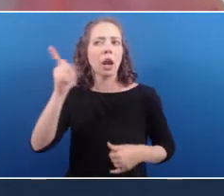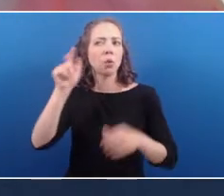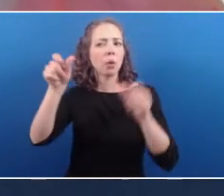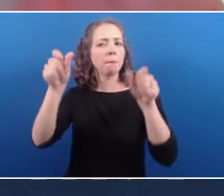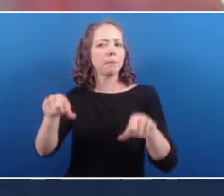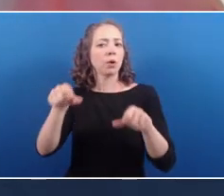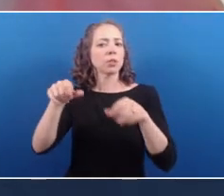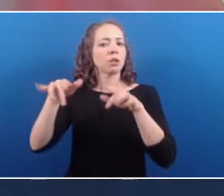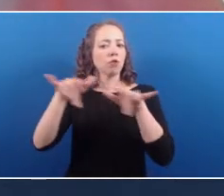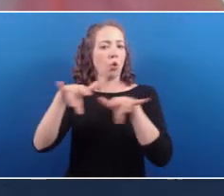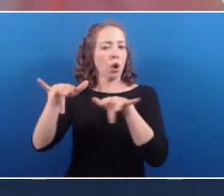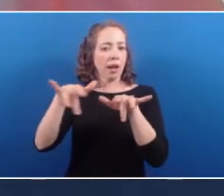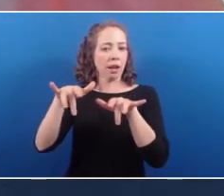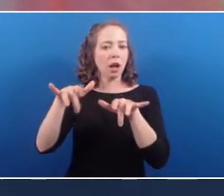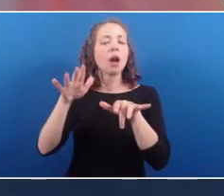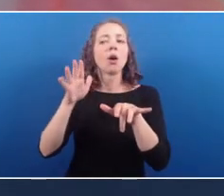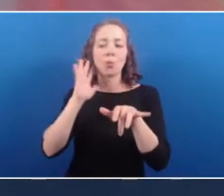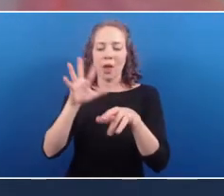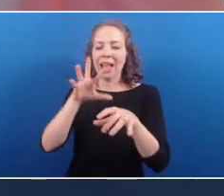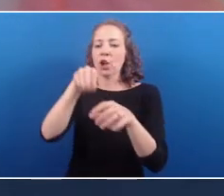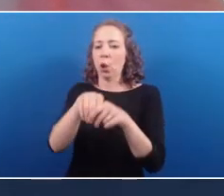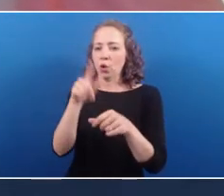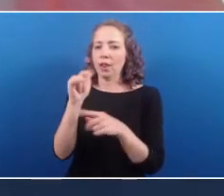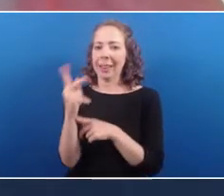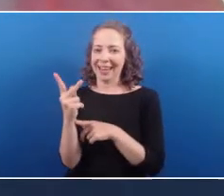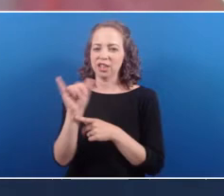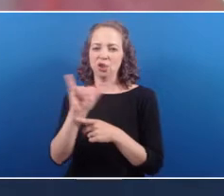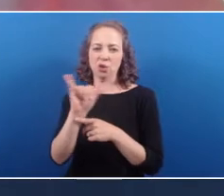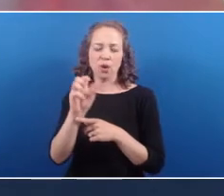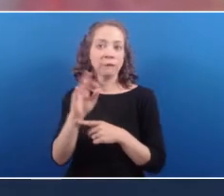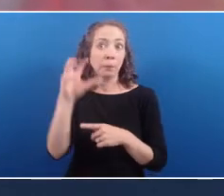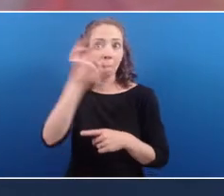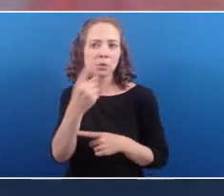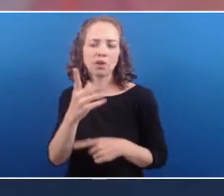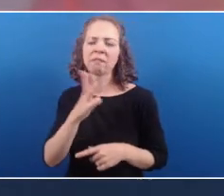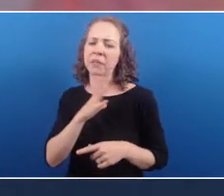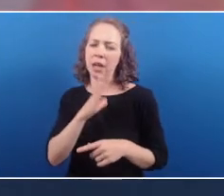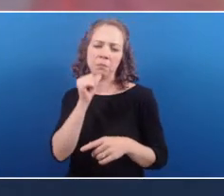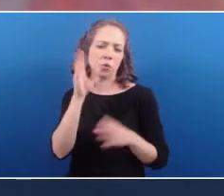we include any links in addition to any that we mentioned here on the end of the slide.